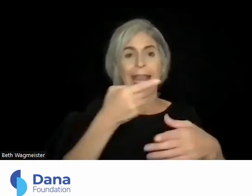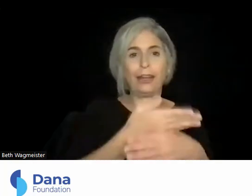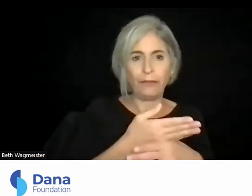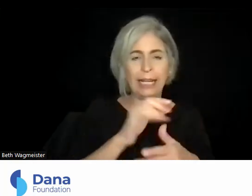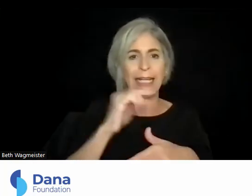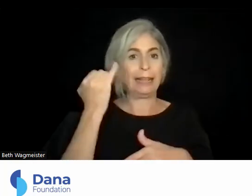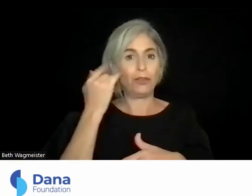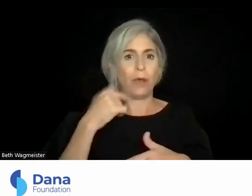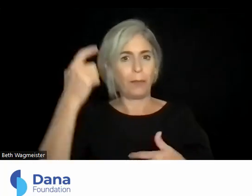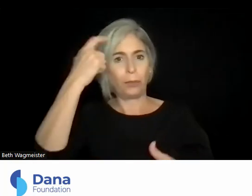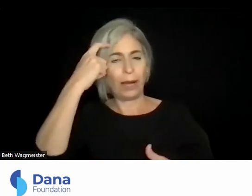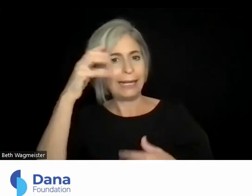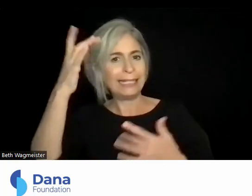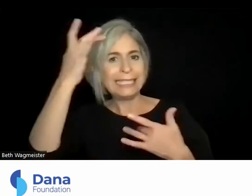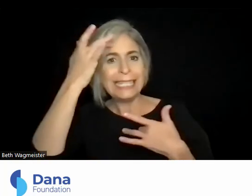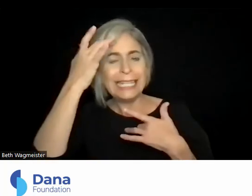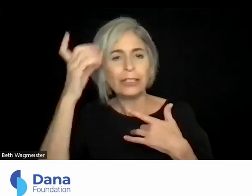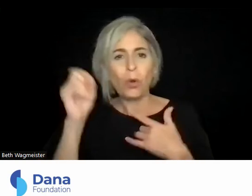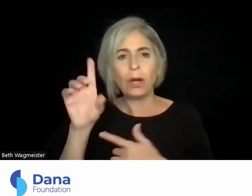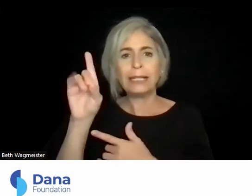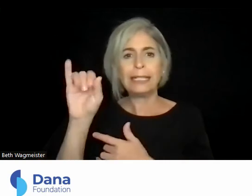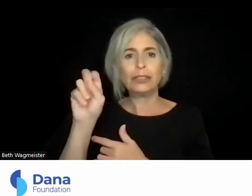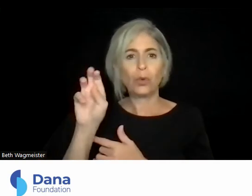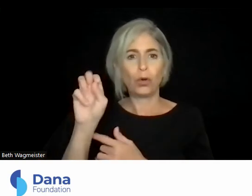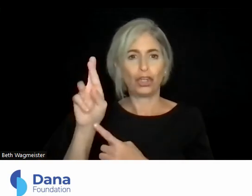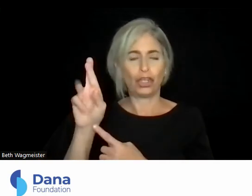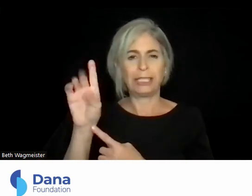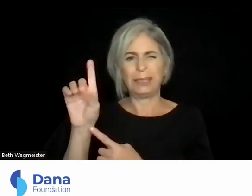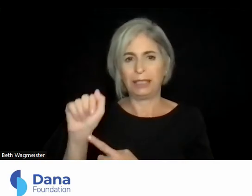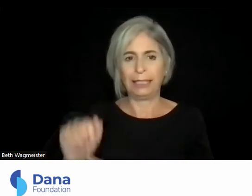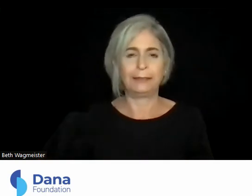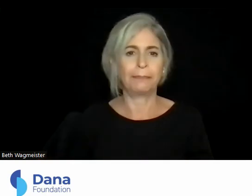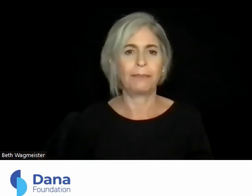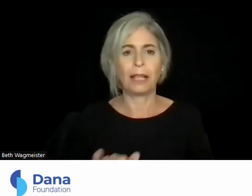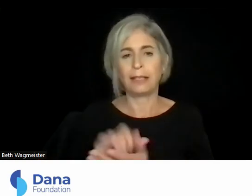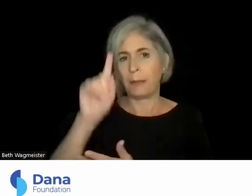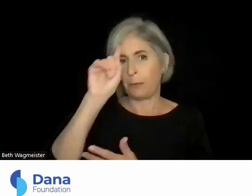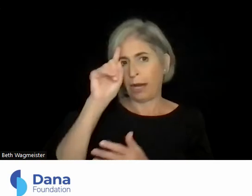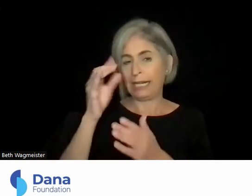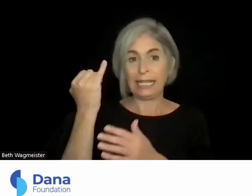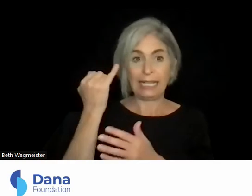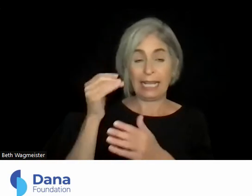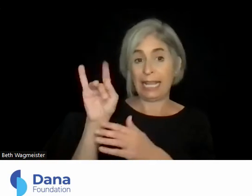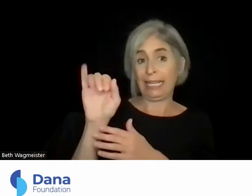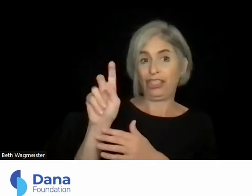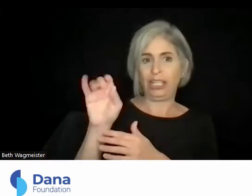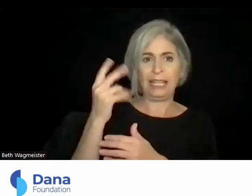our understanding of the human brain and our ability to intervene when people have brain-based diseases or disorders. I'll put a link